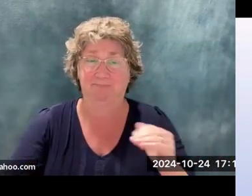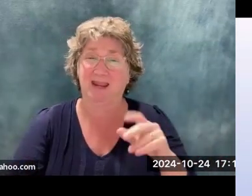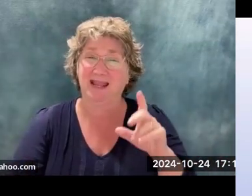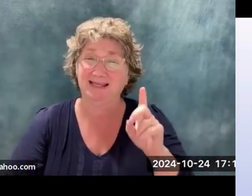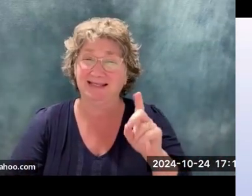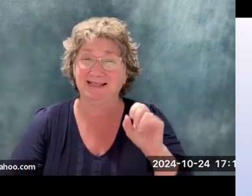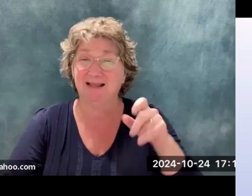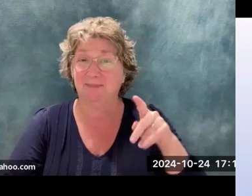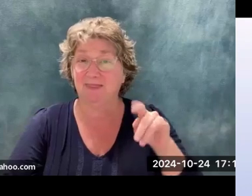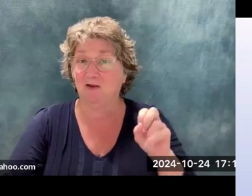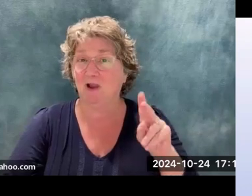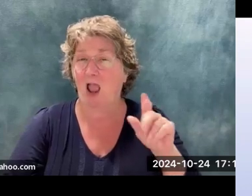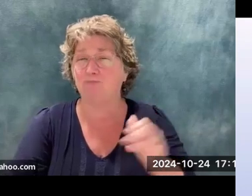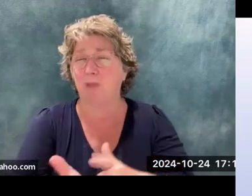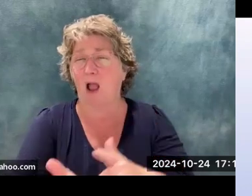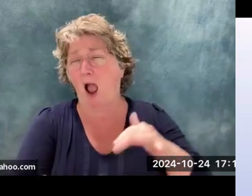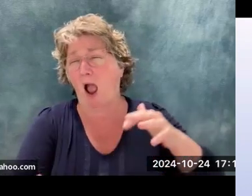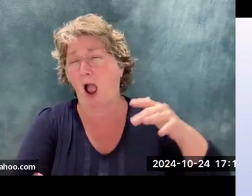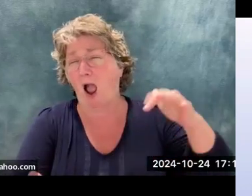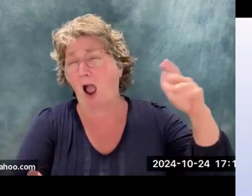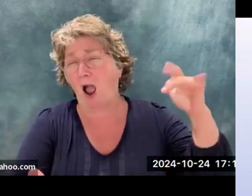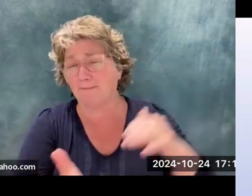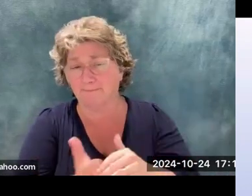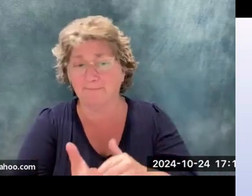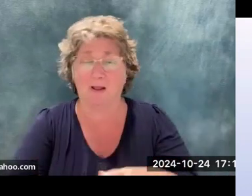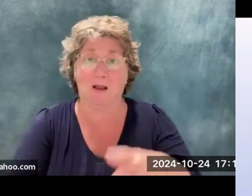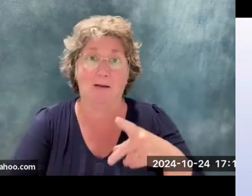And wild type polio has also been wiped out.